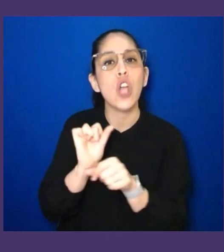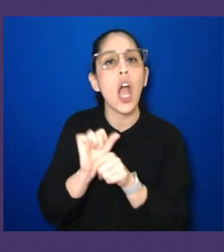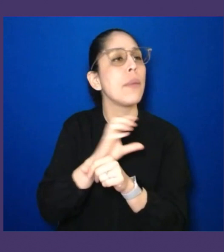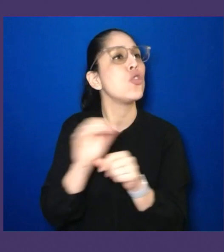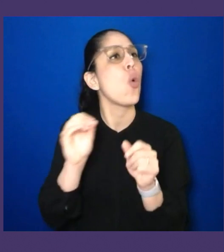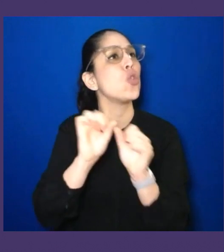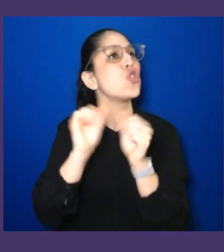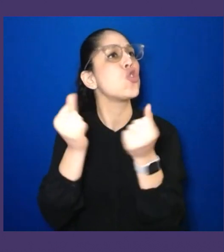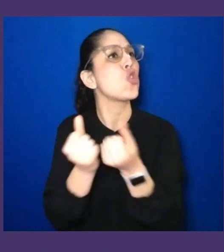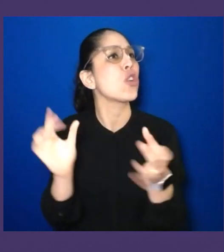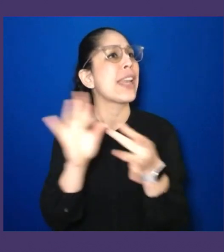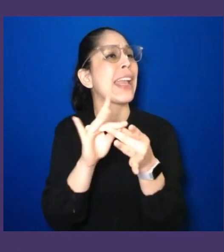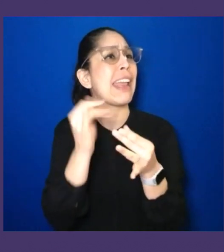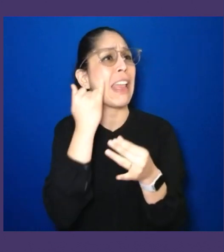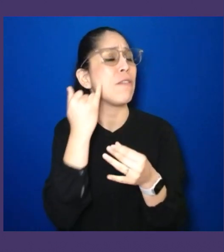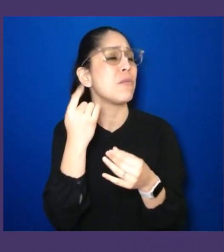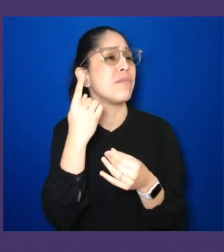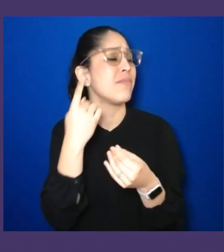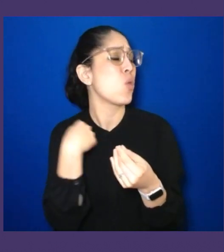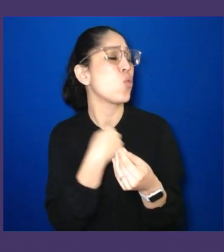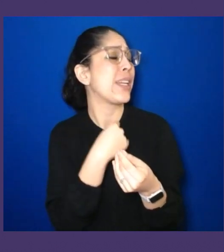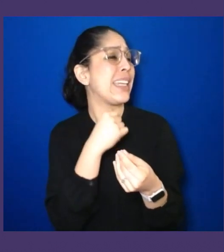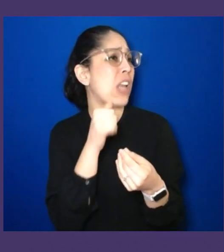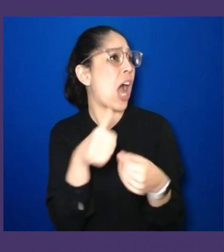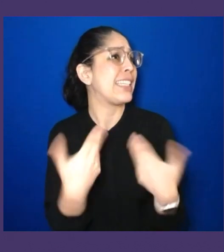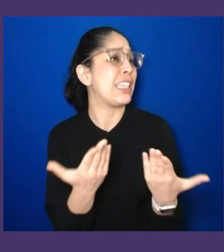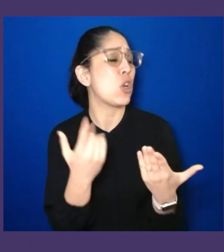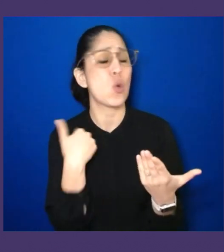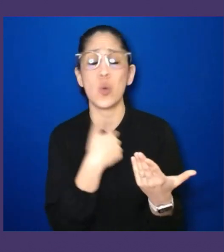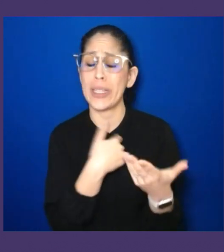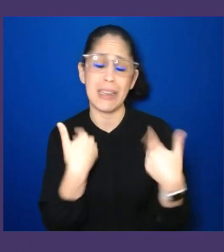Therefore, we're actually doing disabled people a favor